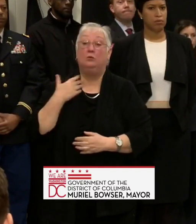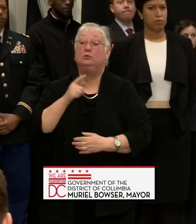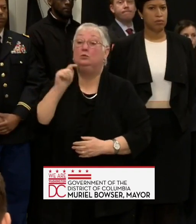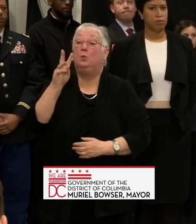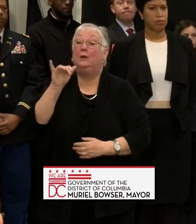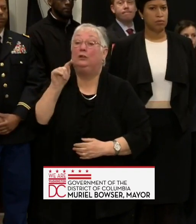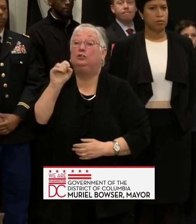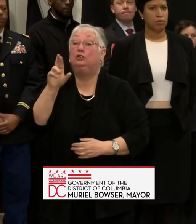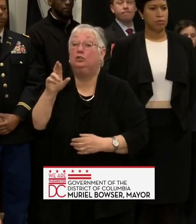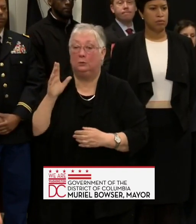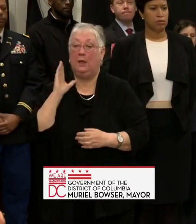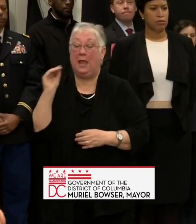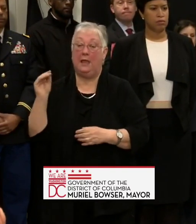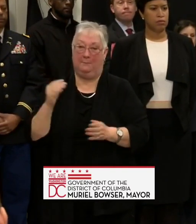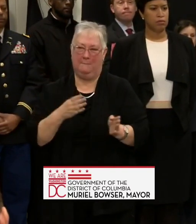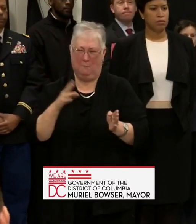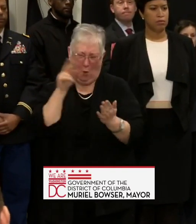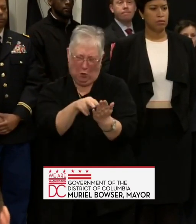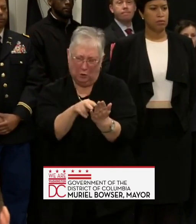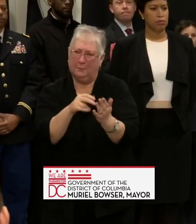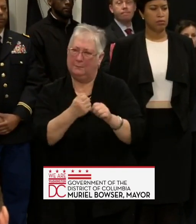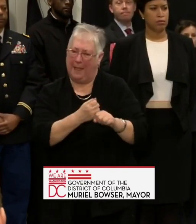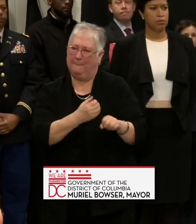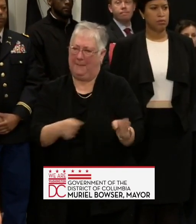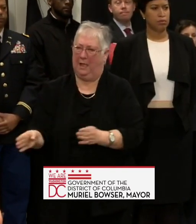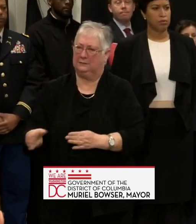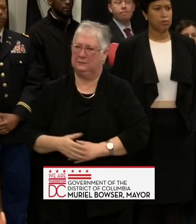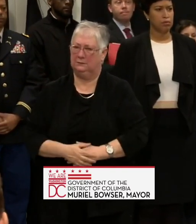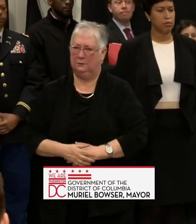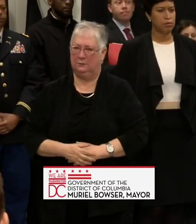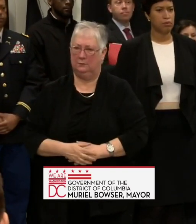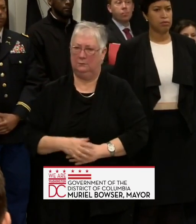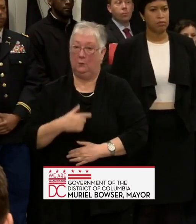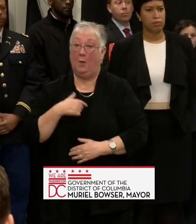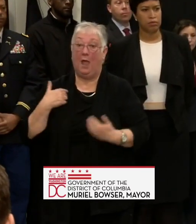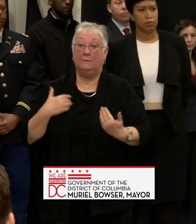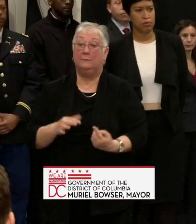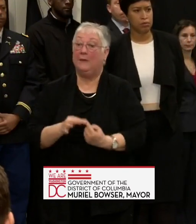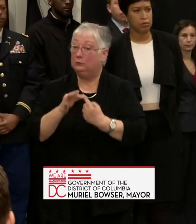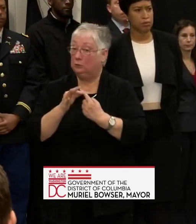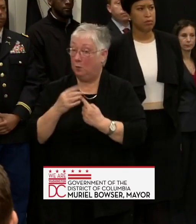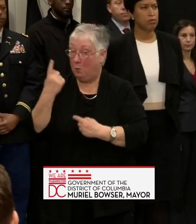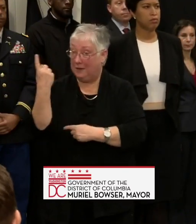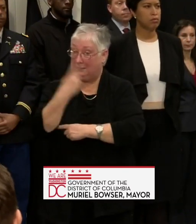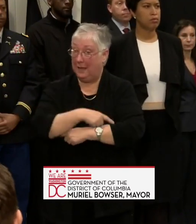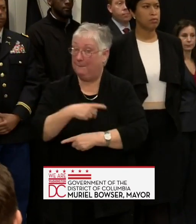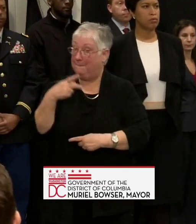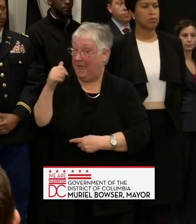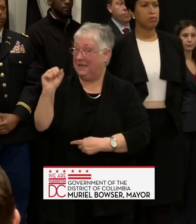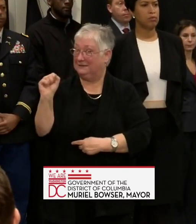PLAN ACCORDINGLY. WE ARE ALSO OFFERING A SPECIAL ONE-DAY INAUGURAL PASS IT IS $10 AND IT IS NOT ONLY A GREAT